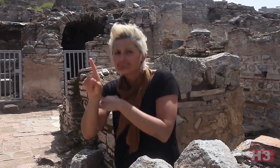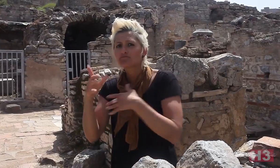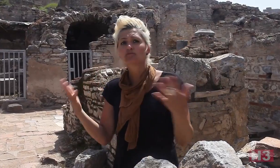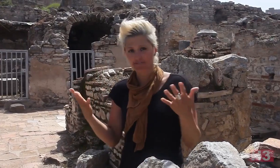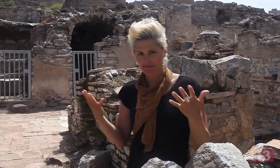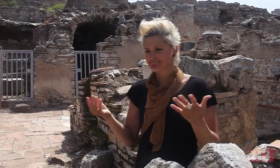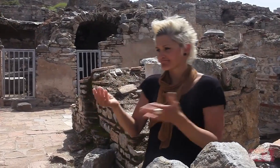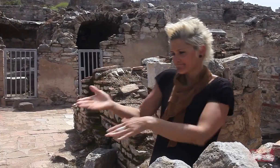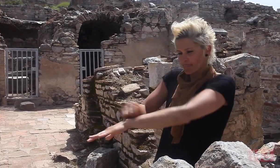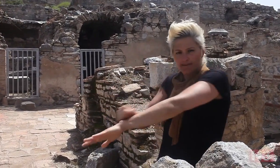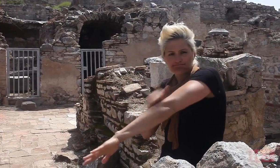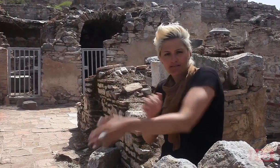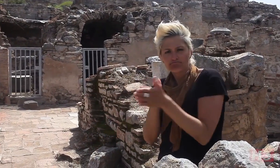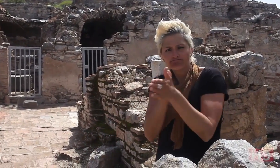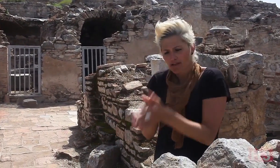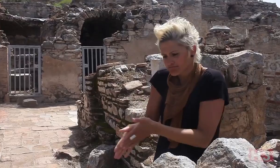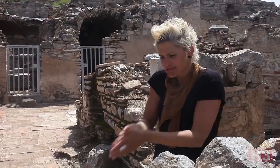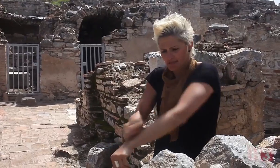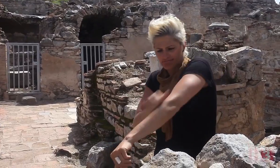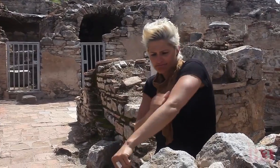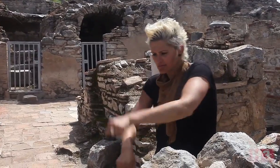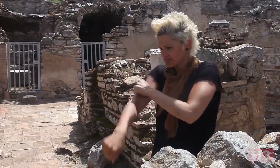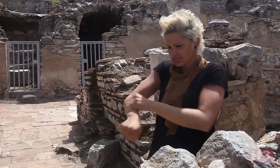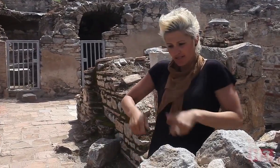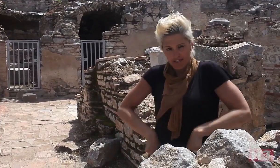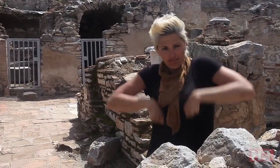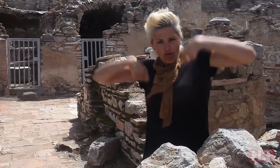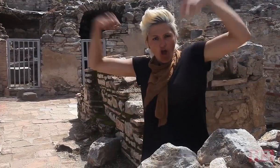The tunnel leads to this ruin. This used to be a site where men come to bathe.